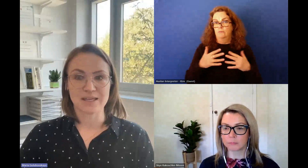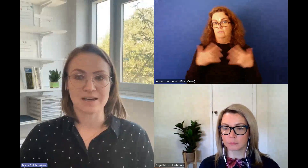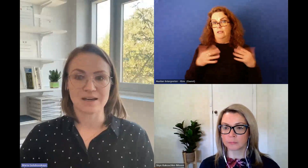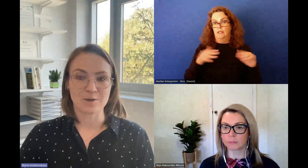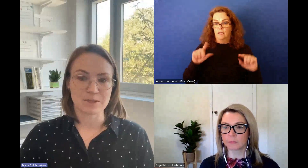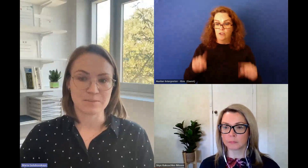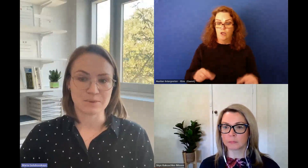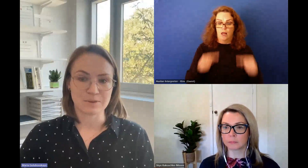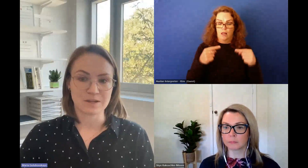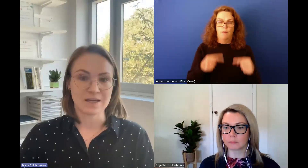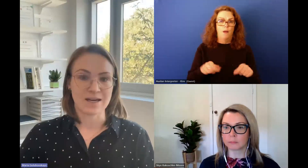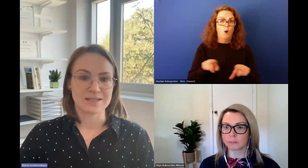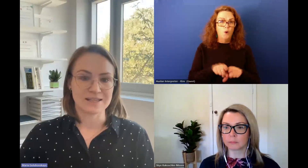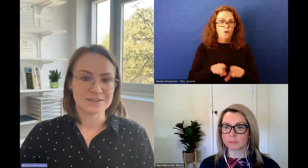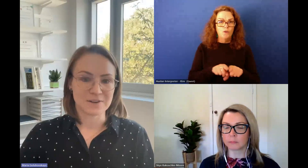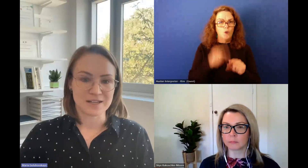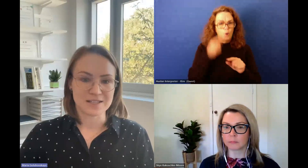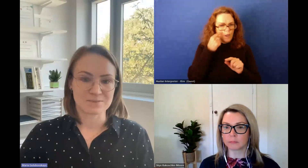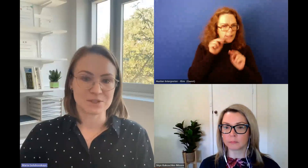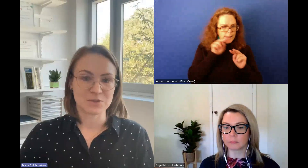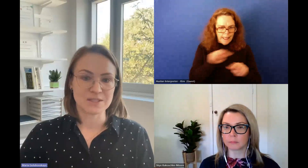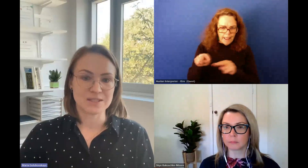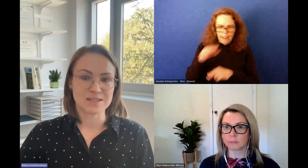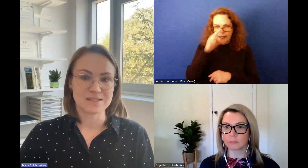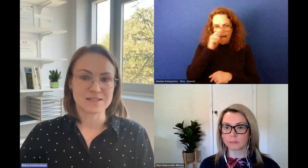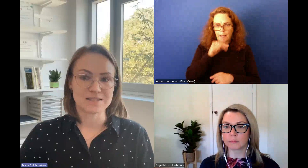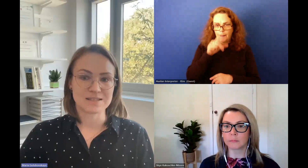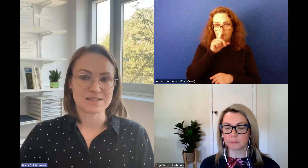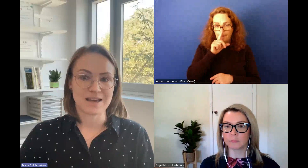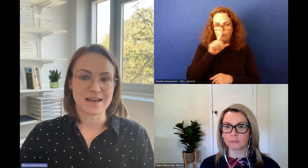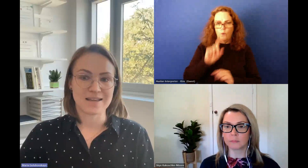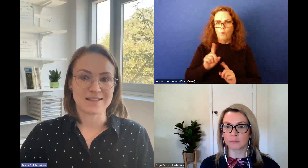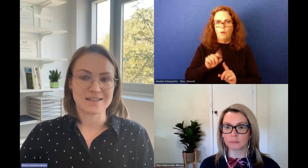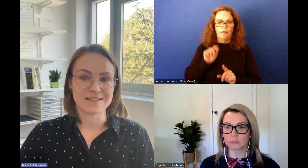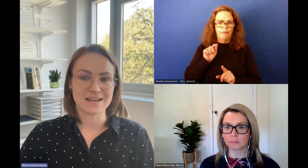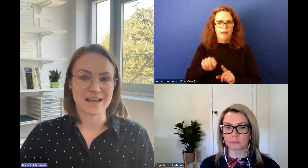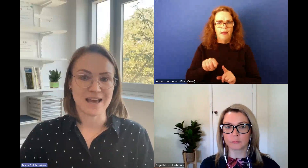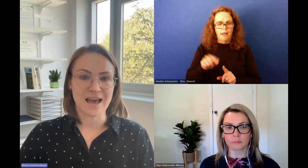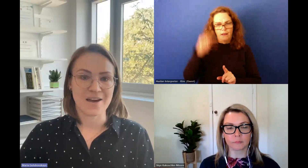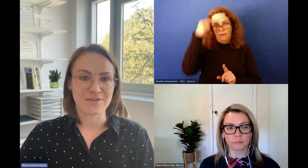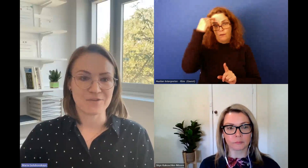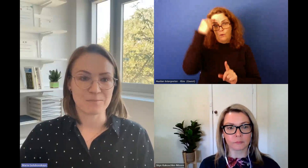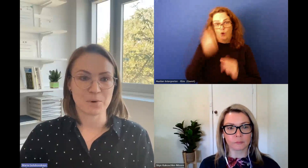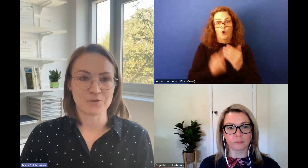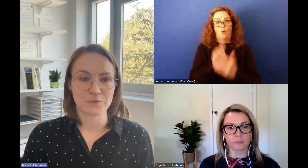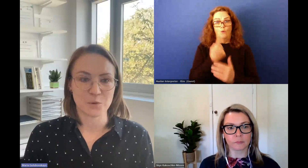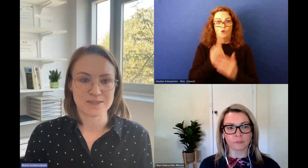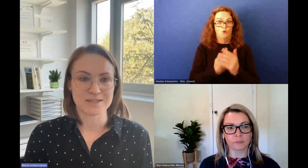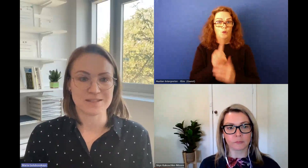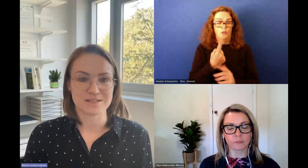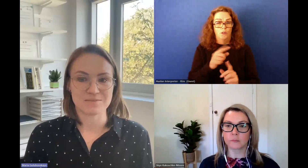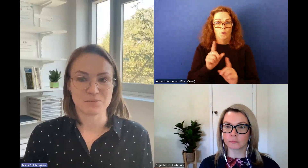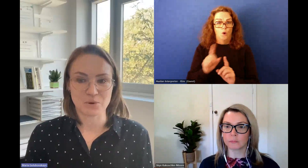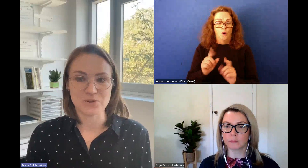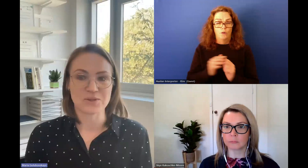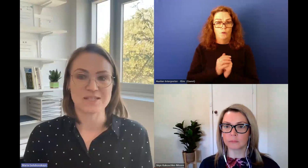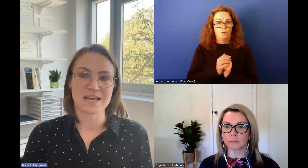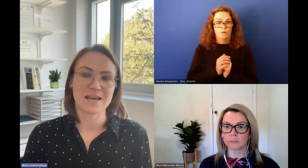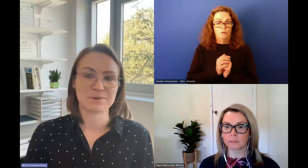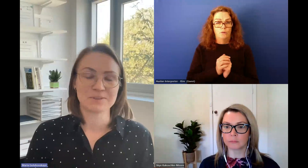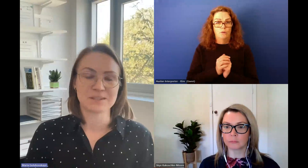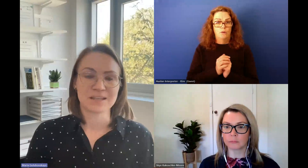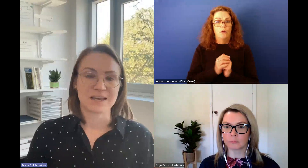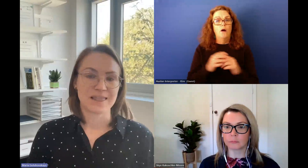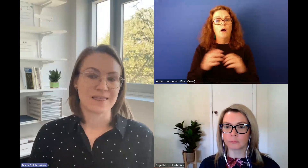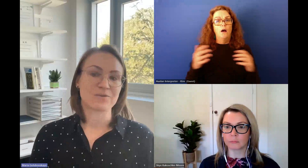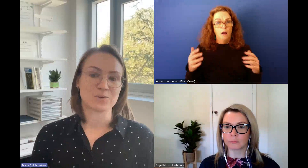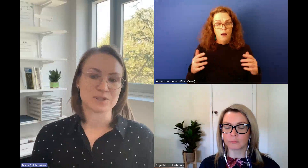what the young people identified as opportunities and have both voices brought to the table and that